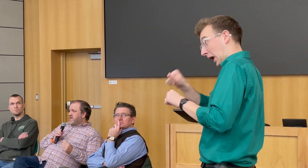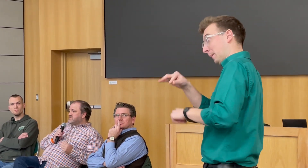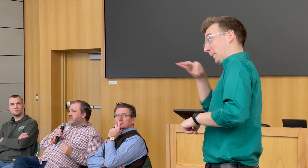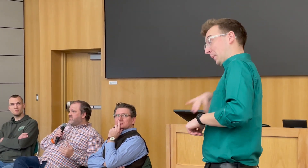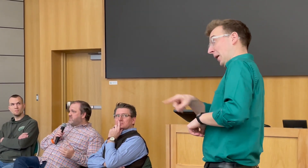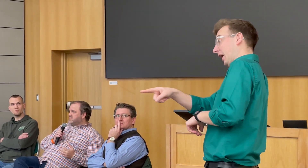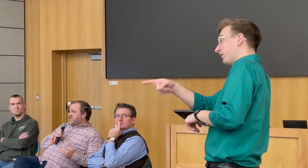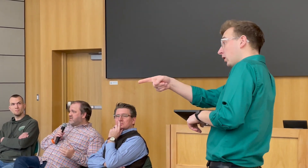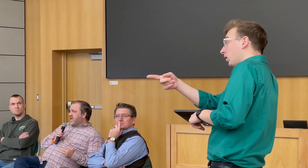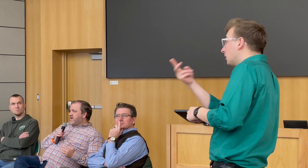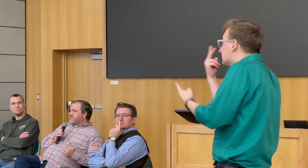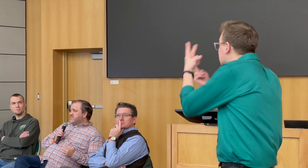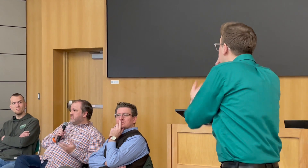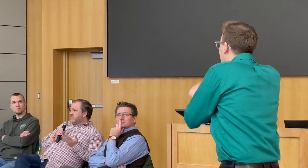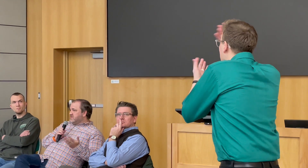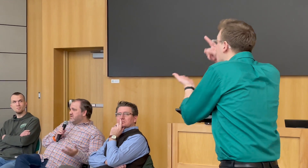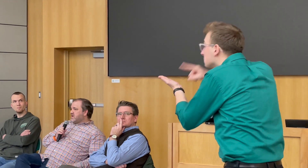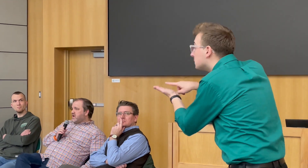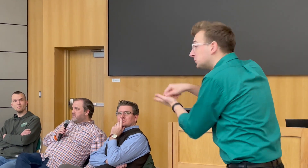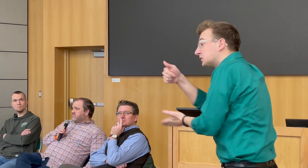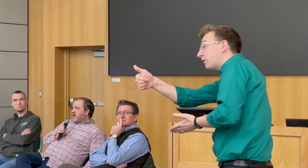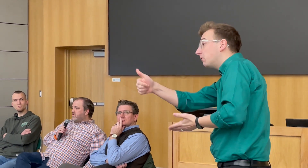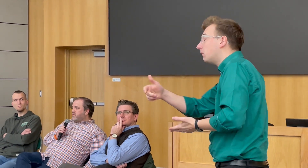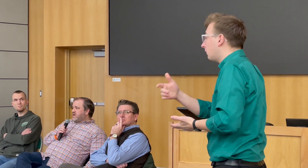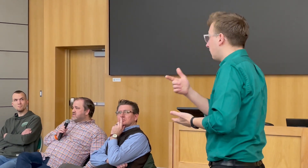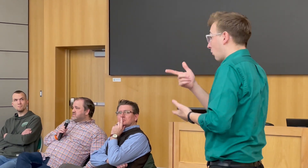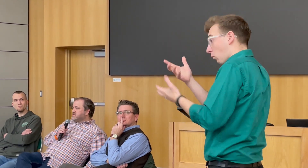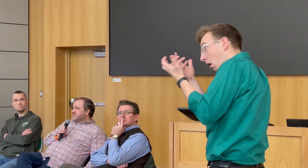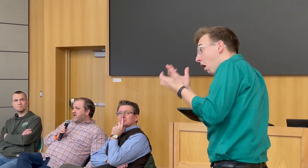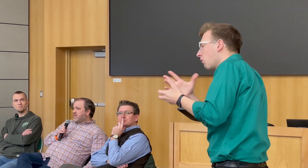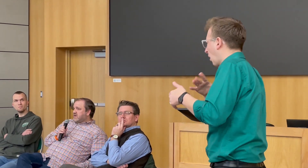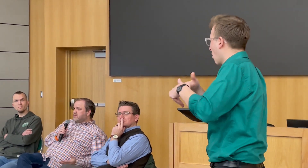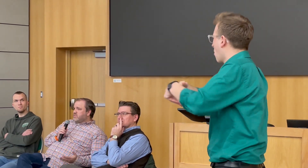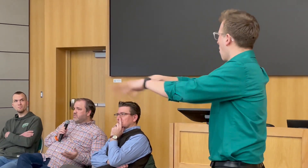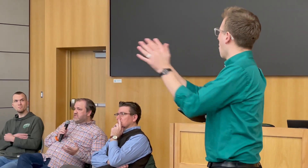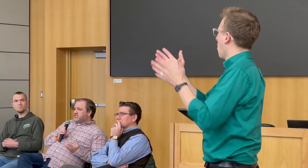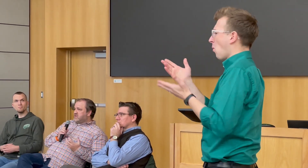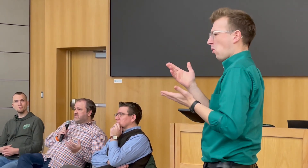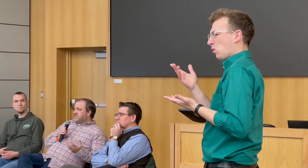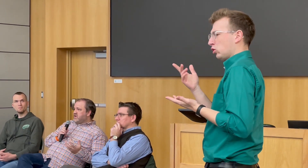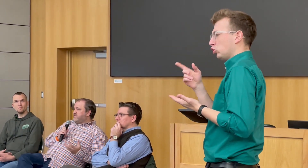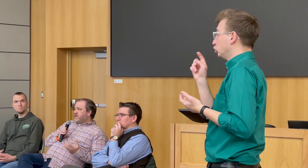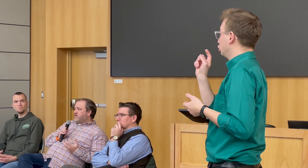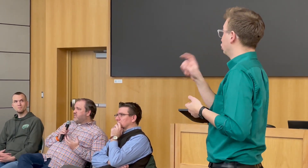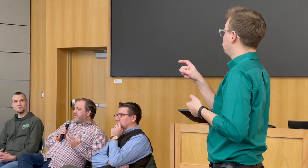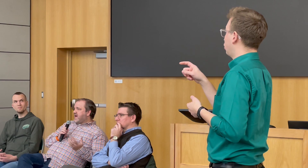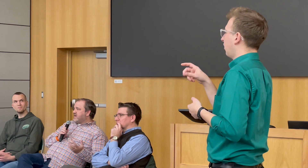based on the information that they have um I don't think it's we should interfere with that